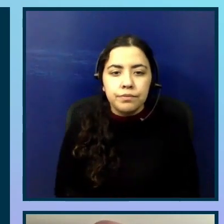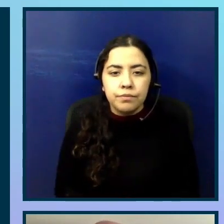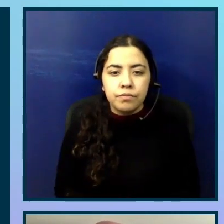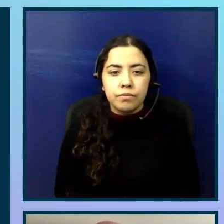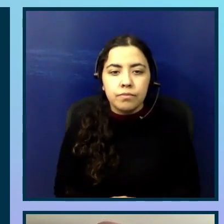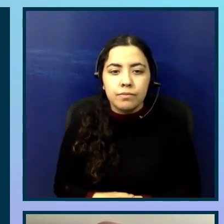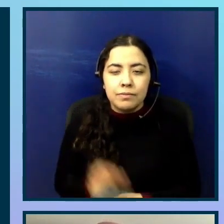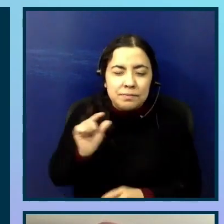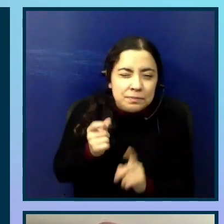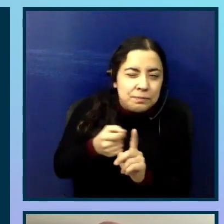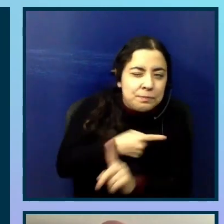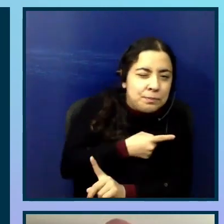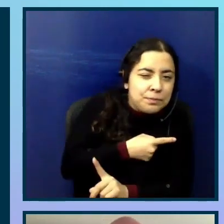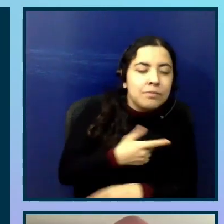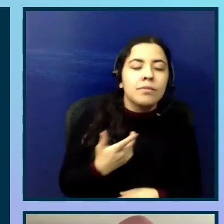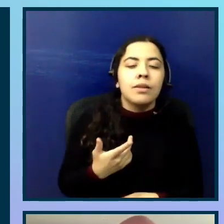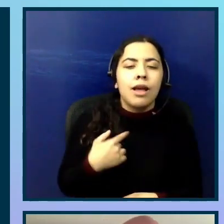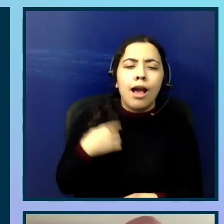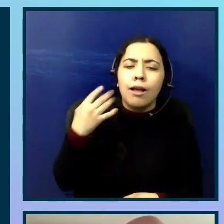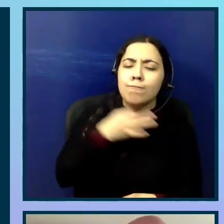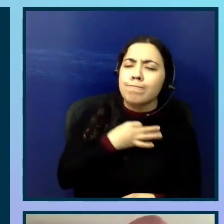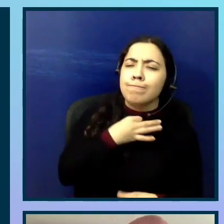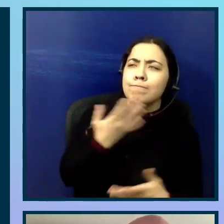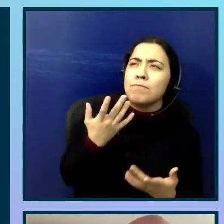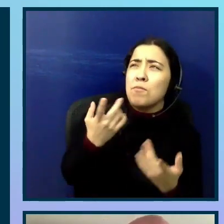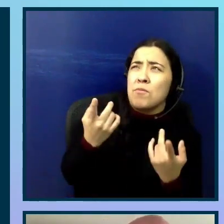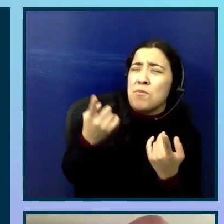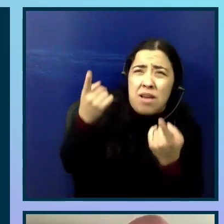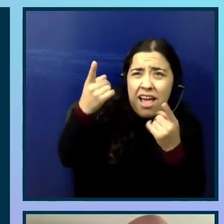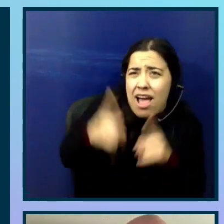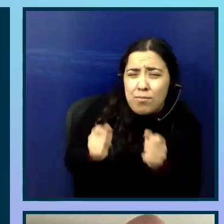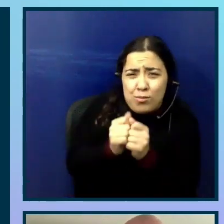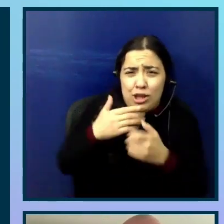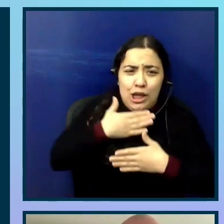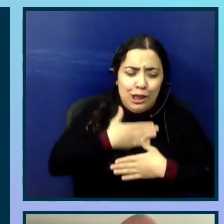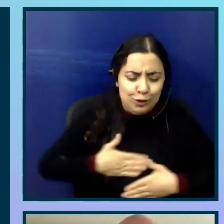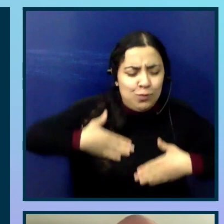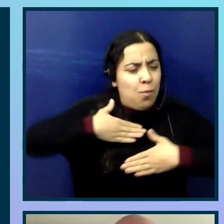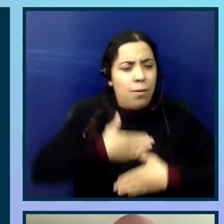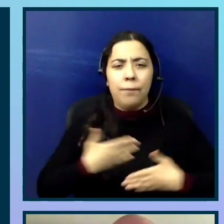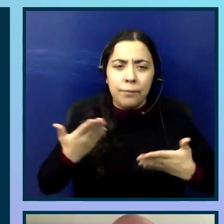I've always wondered whatever happened to Enjoyable when we talk about user...